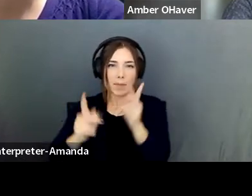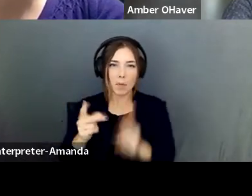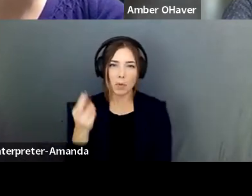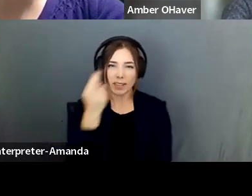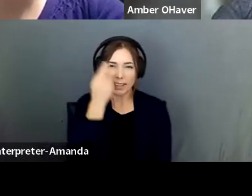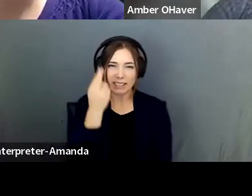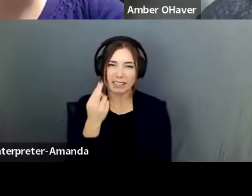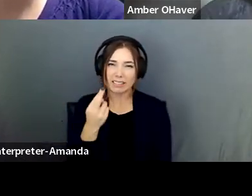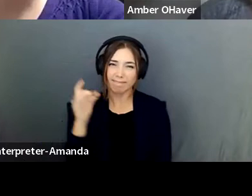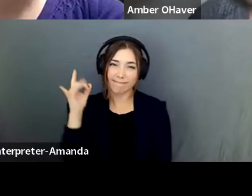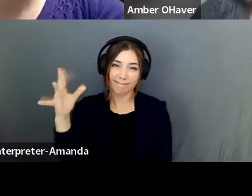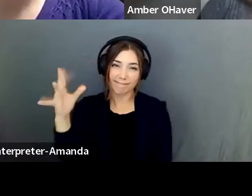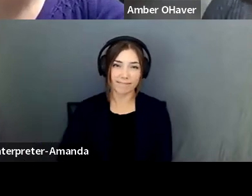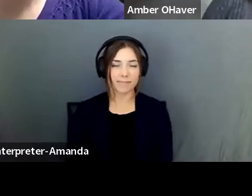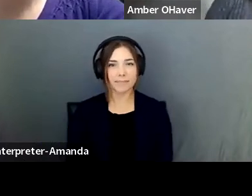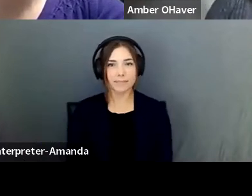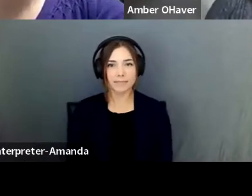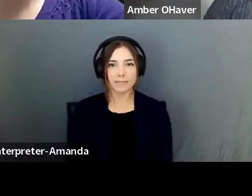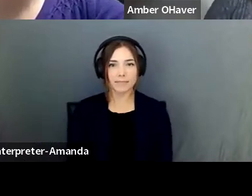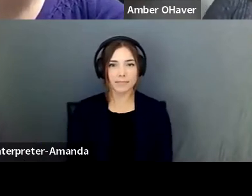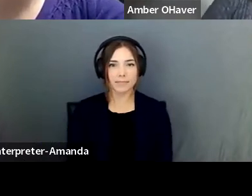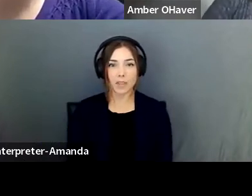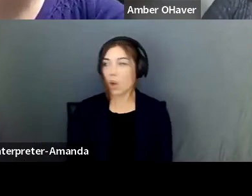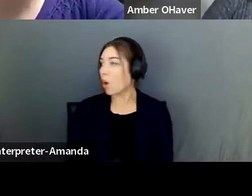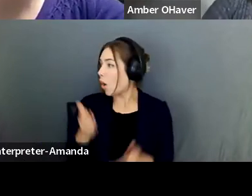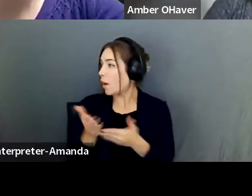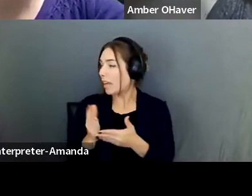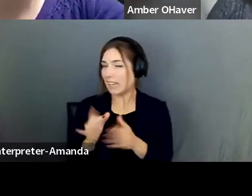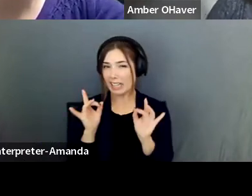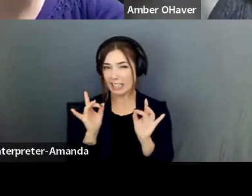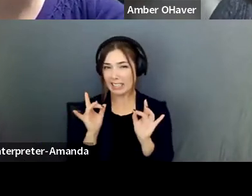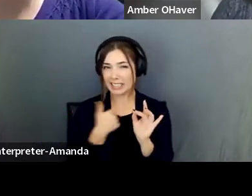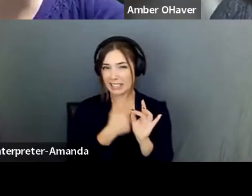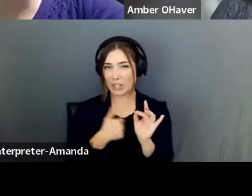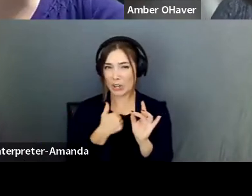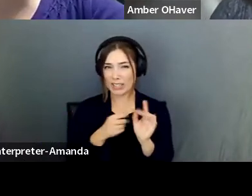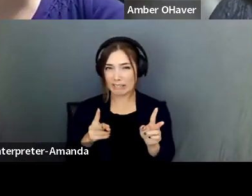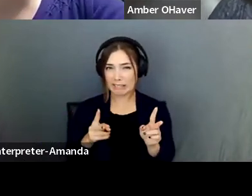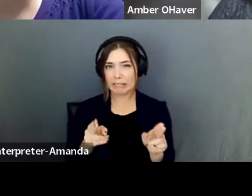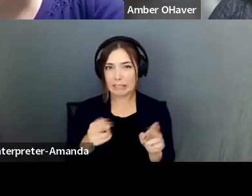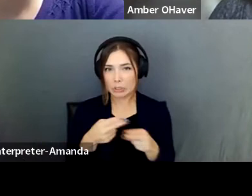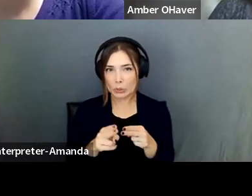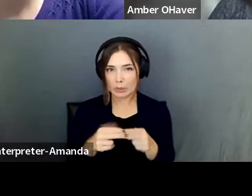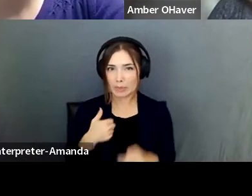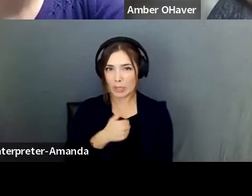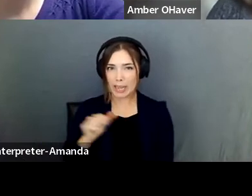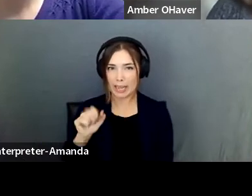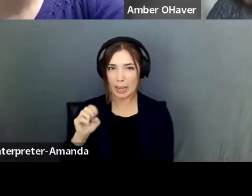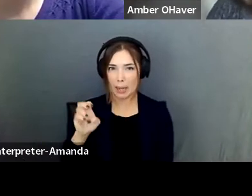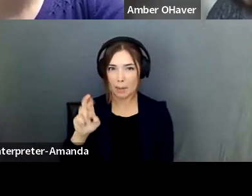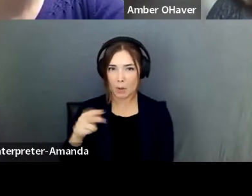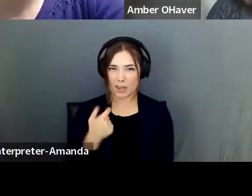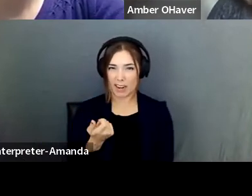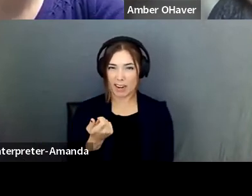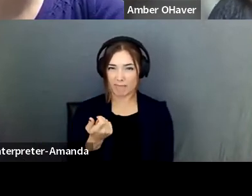Guys, I thiet cut it short I'm so sorry, Amber, we are running quite a bit behind I